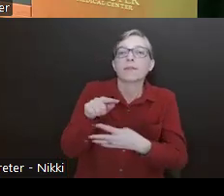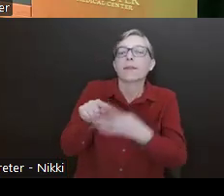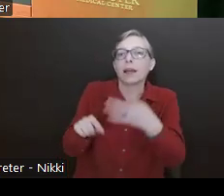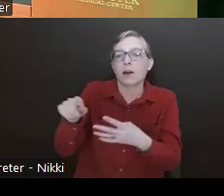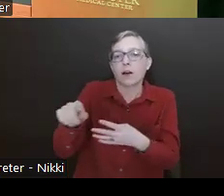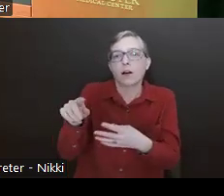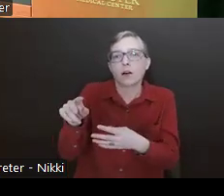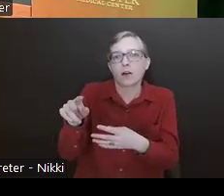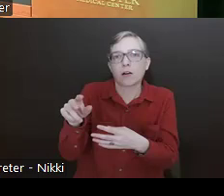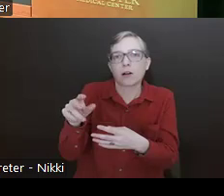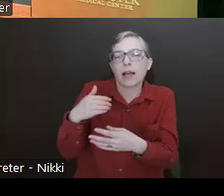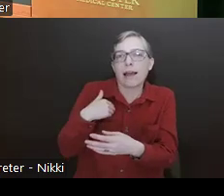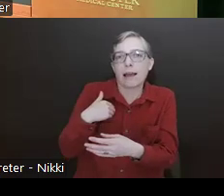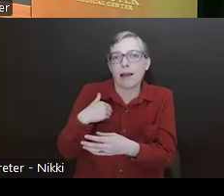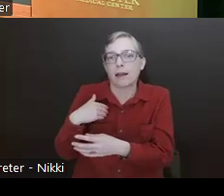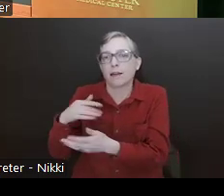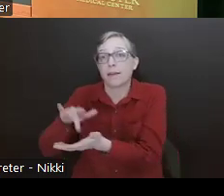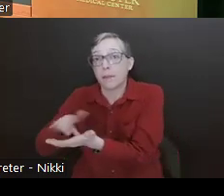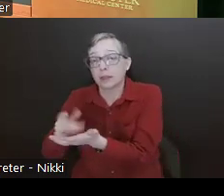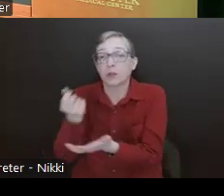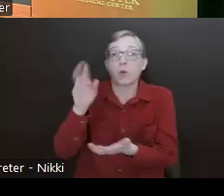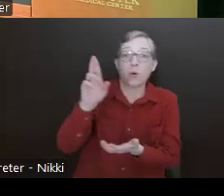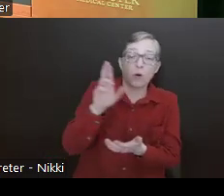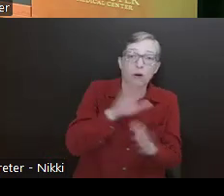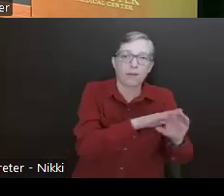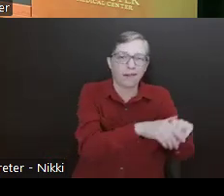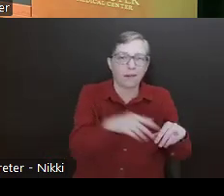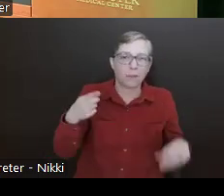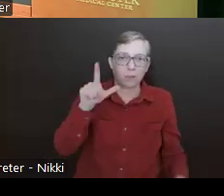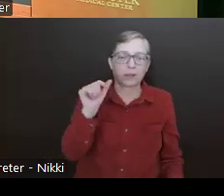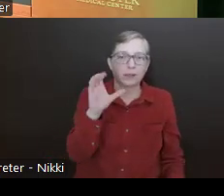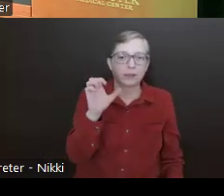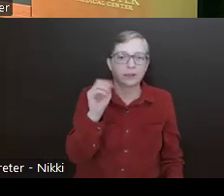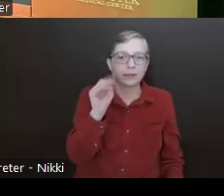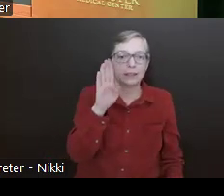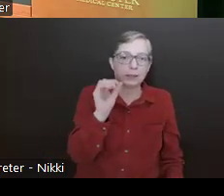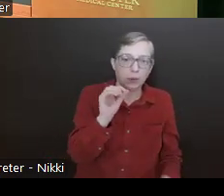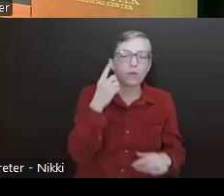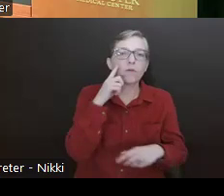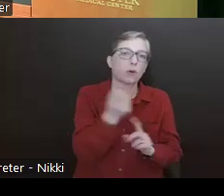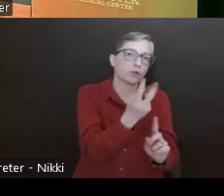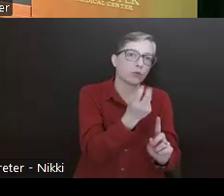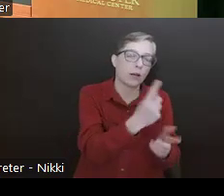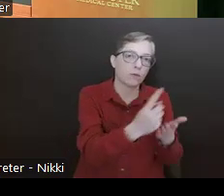or 24 weeks and then we try to see whether or not it works and fortunately it looks like it works in